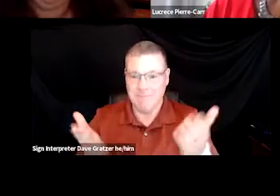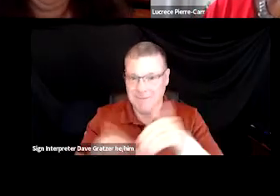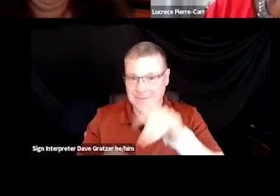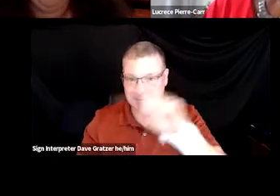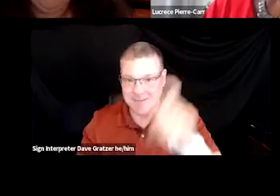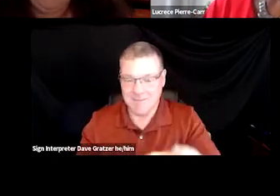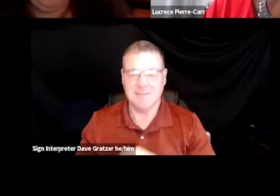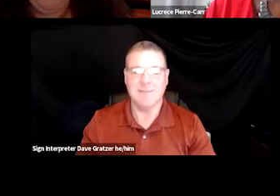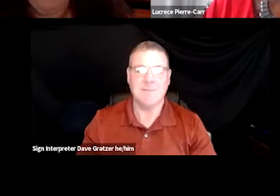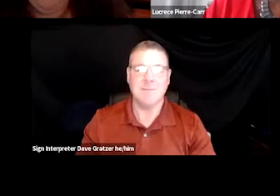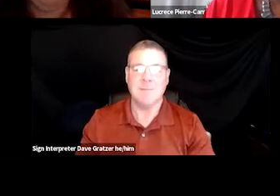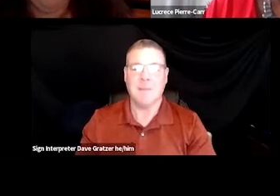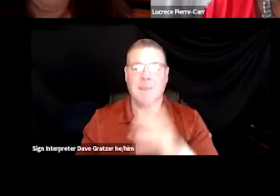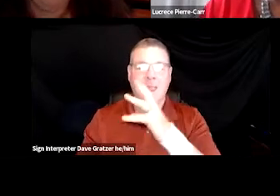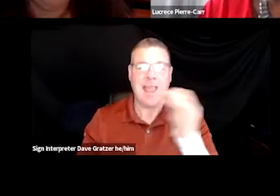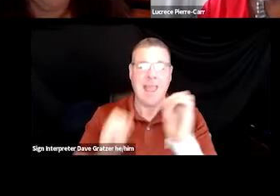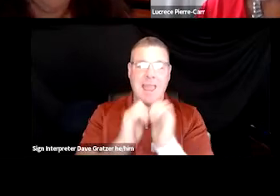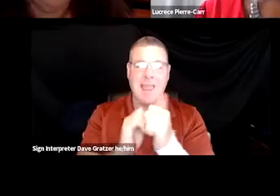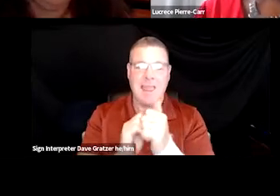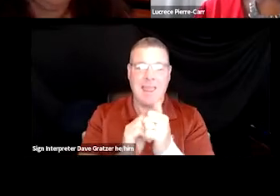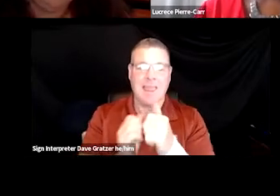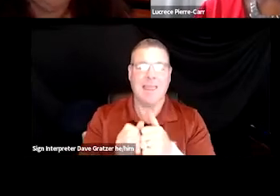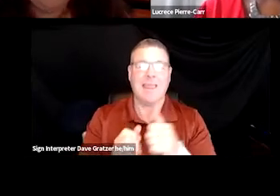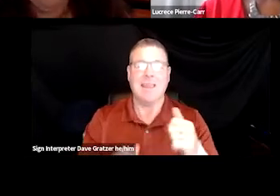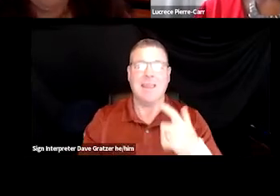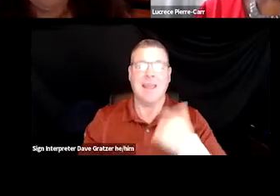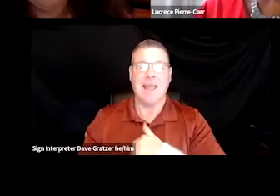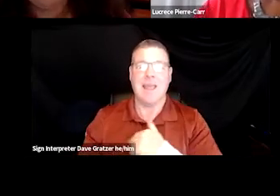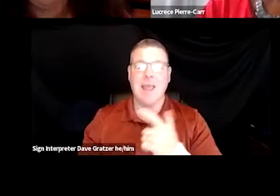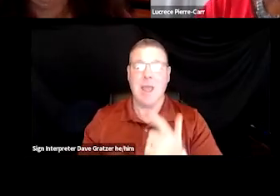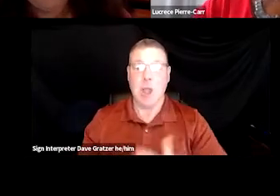to how our Lifeline network is arranged.